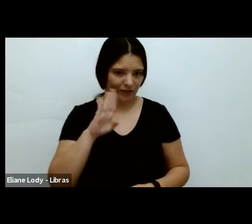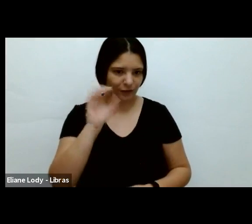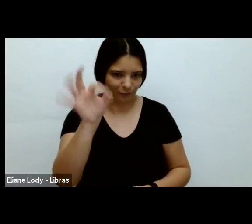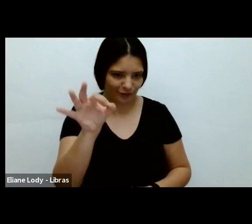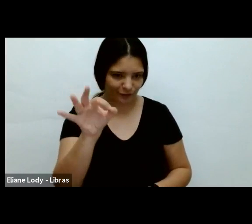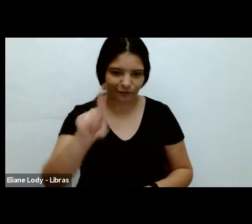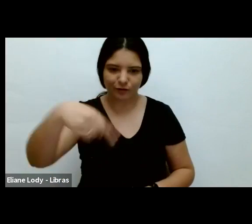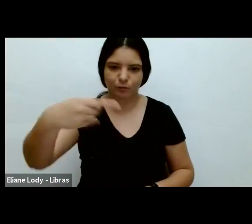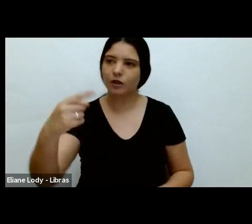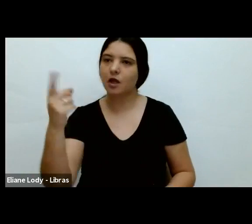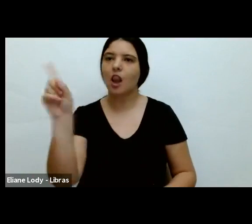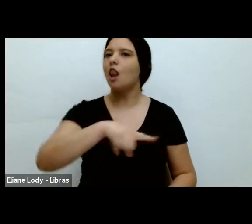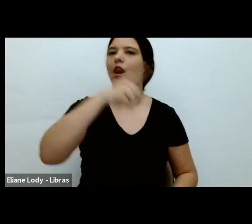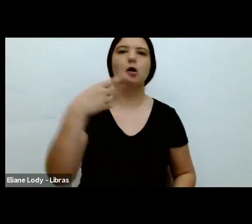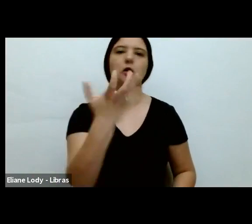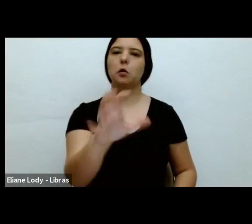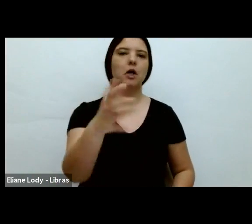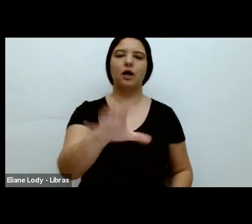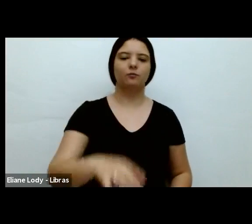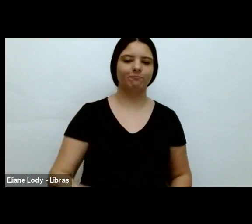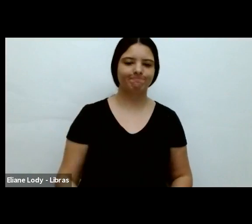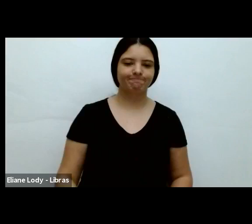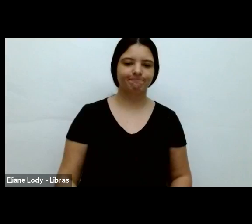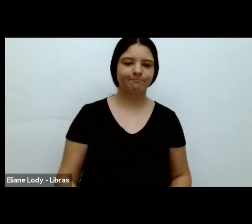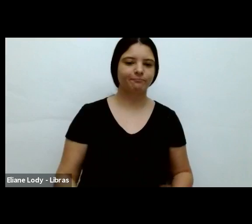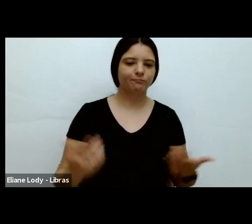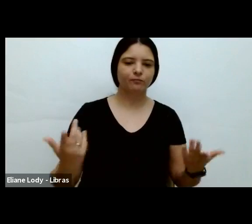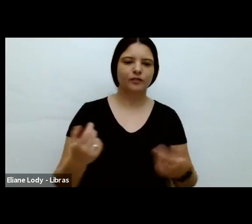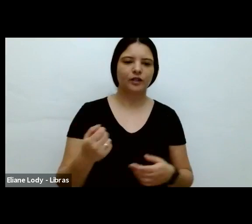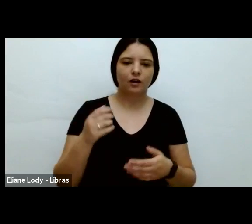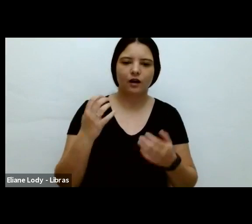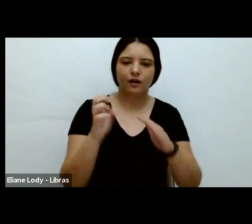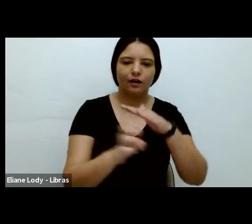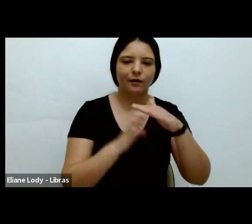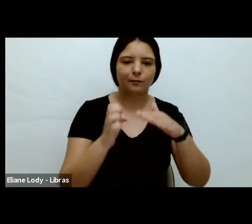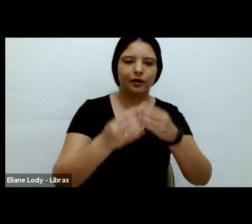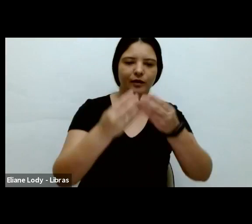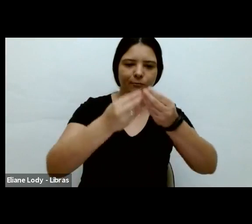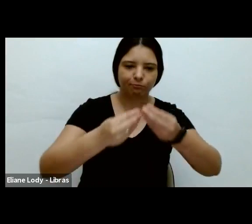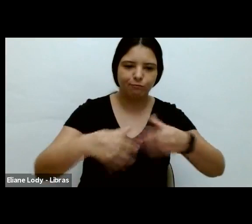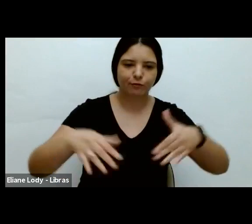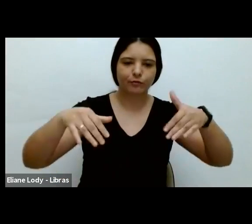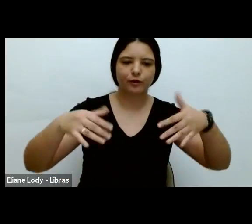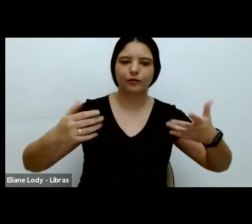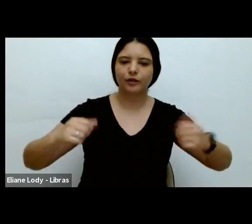By, and the Paul By, and the Pulp and paper Phuc oring out a problem that they have out a problem that they have a fetus done. no matter